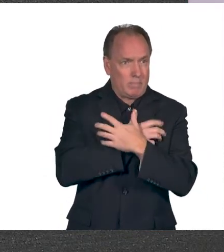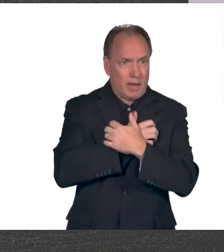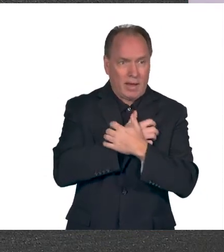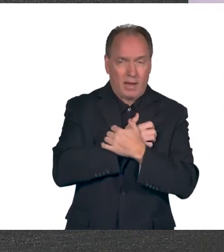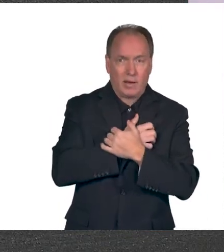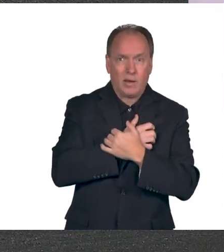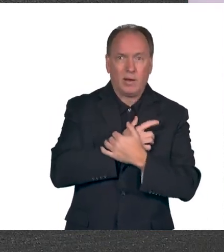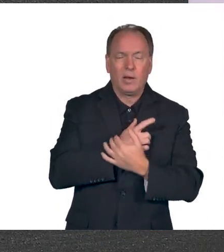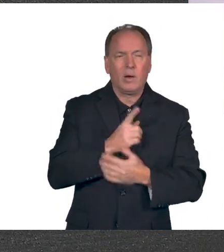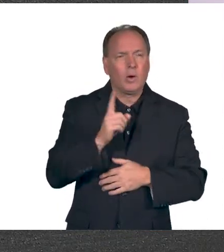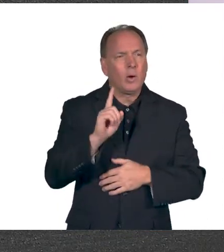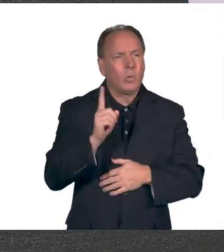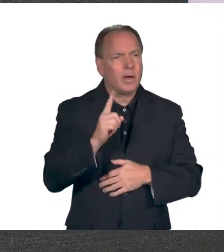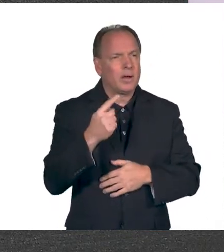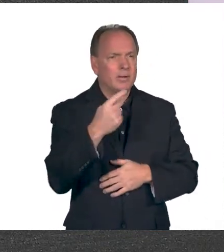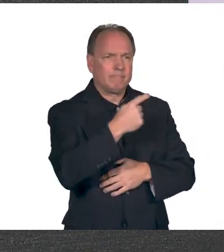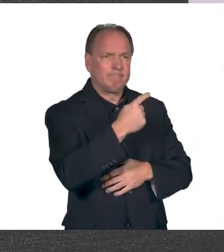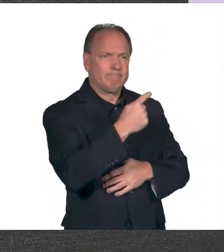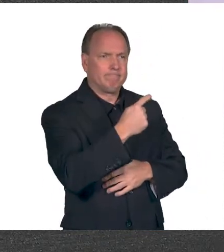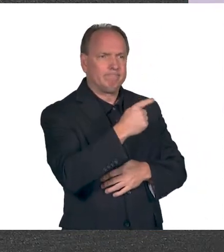Can you find number seven on our number chart?